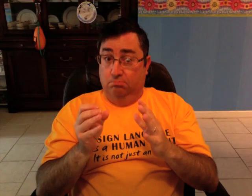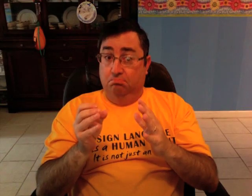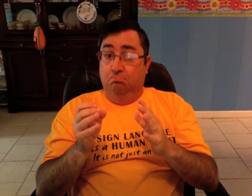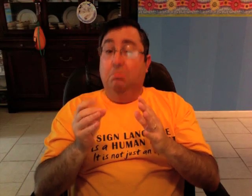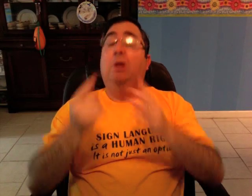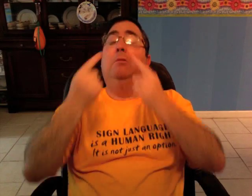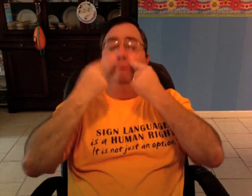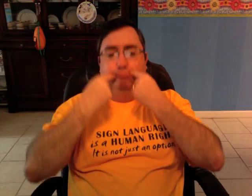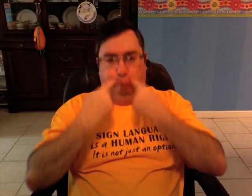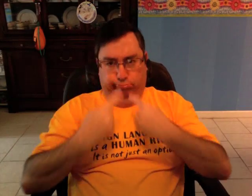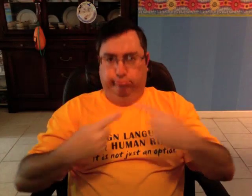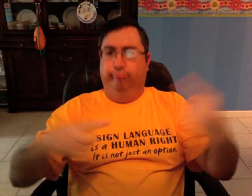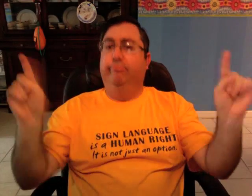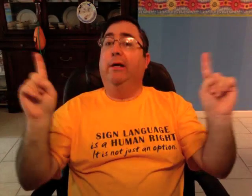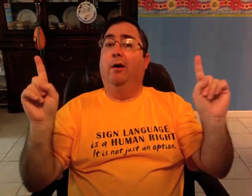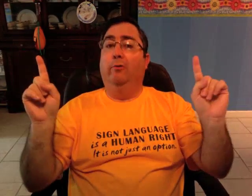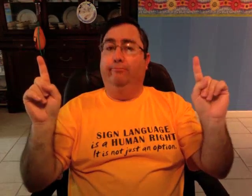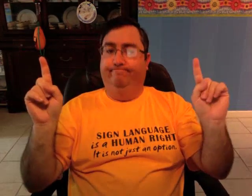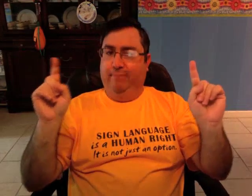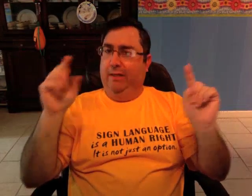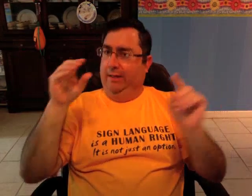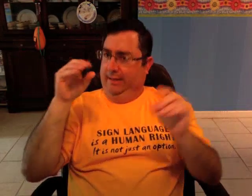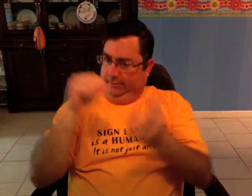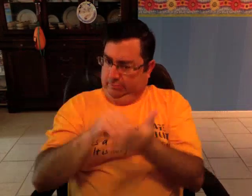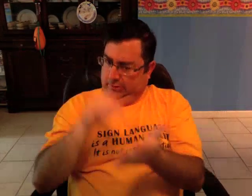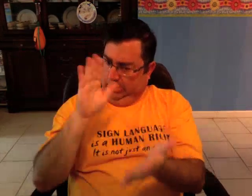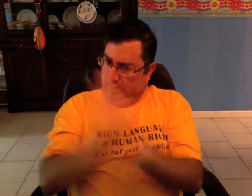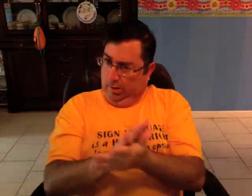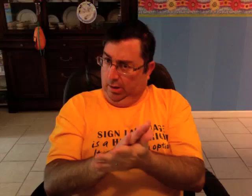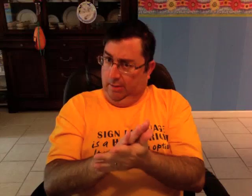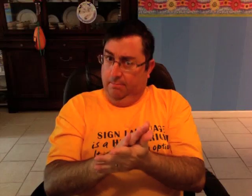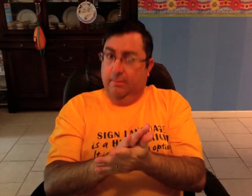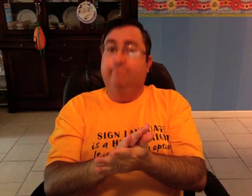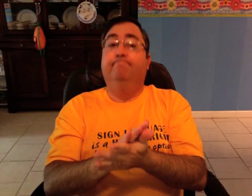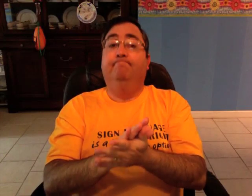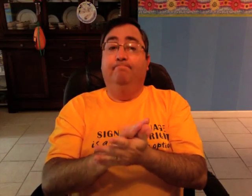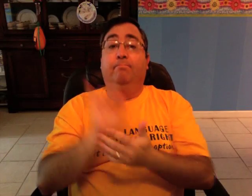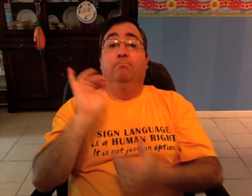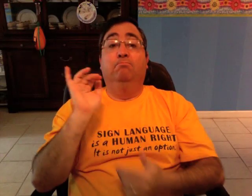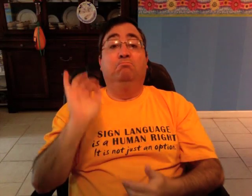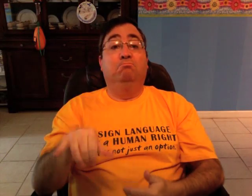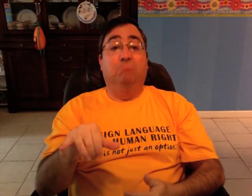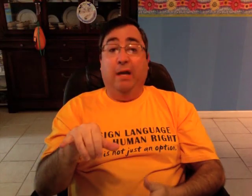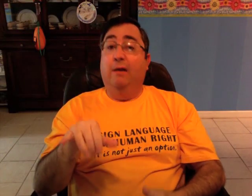announced in a formal document that